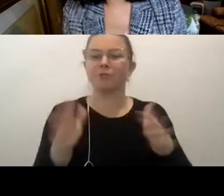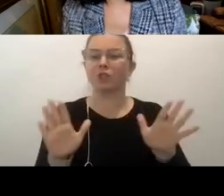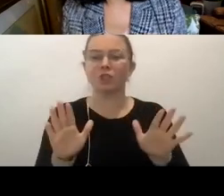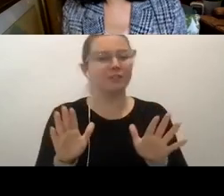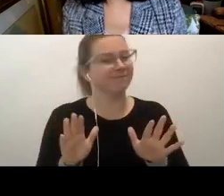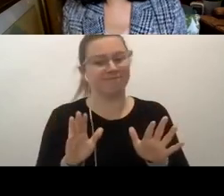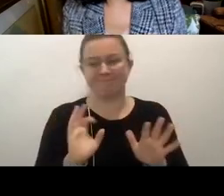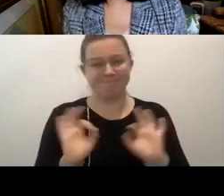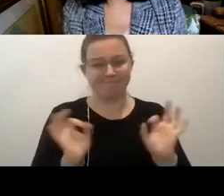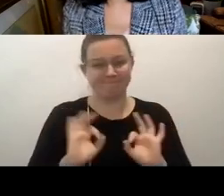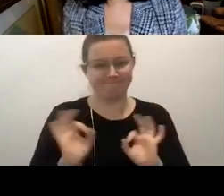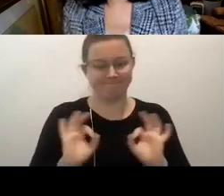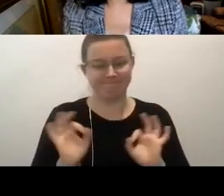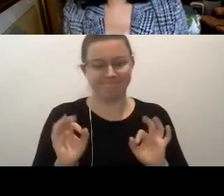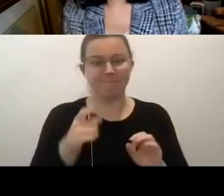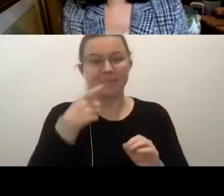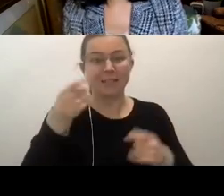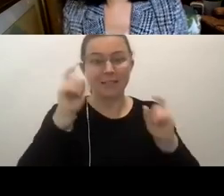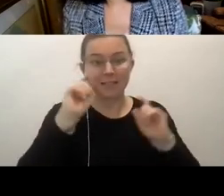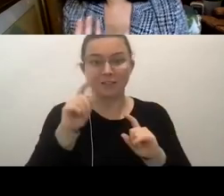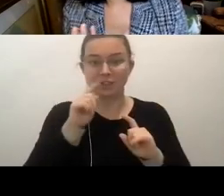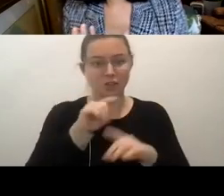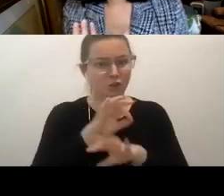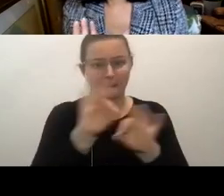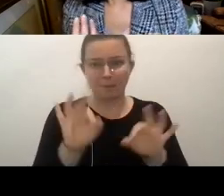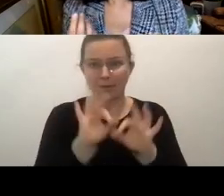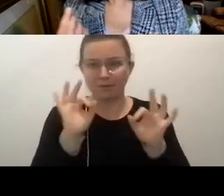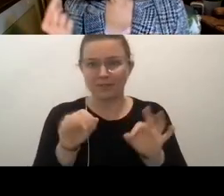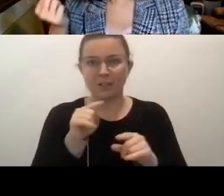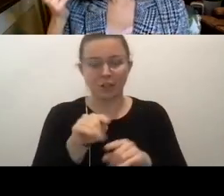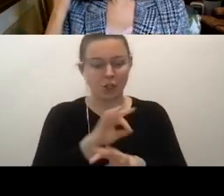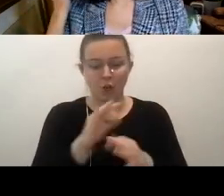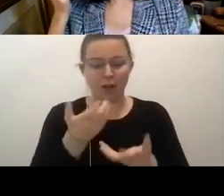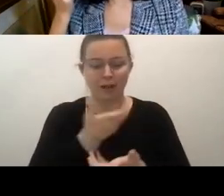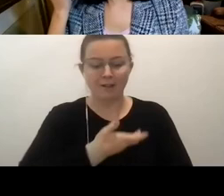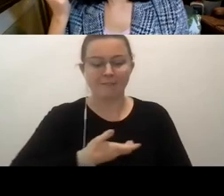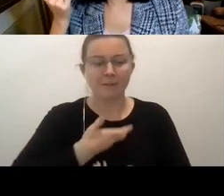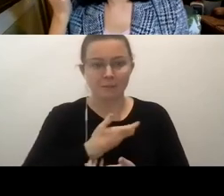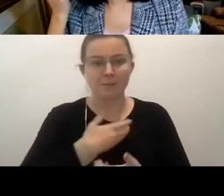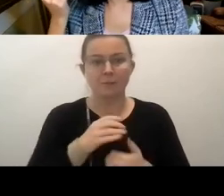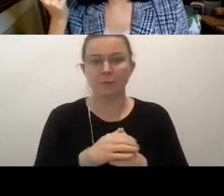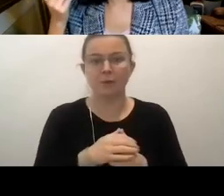The hearing aids aren't perfect. They're uncomfortable. They give a very unnatural sound.